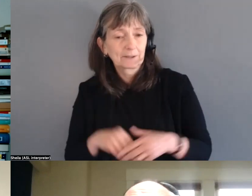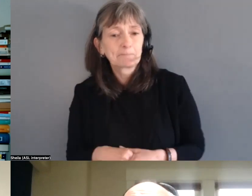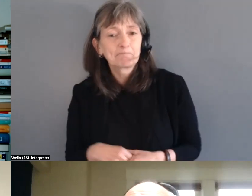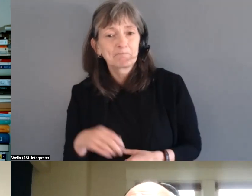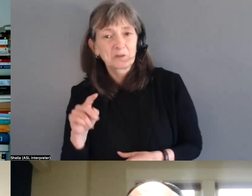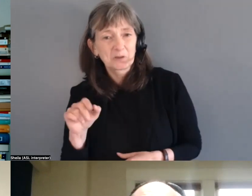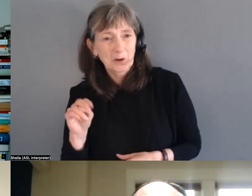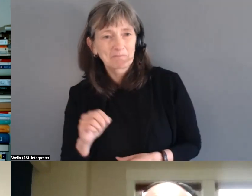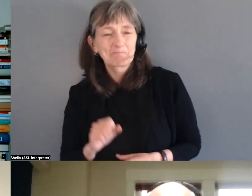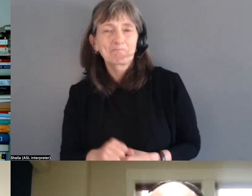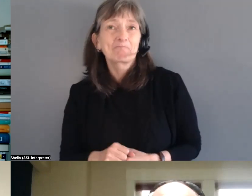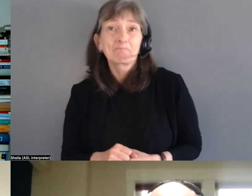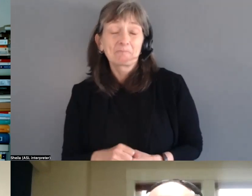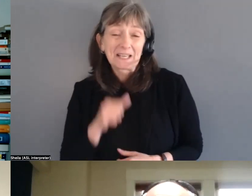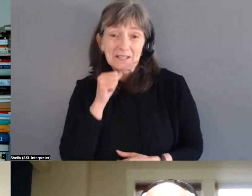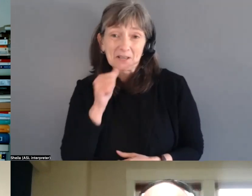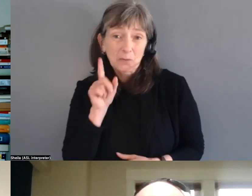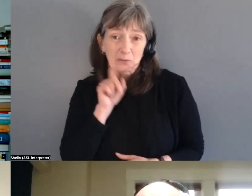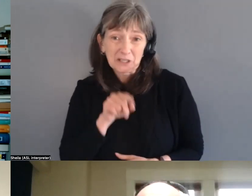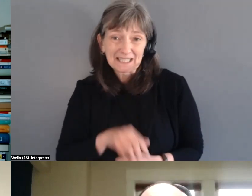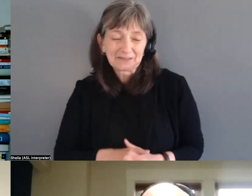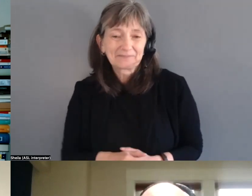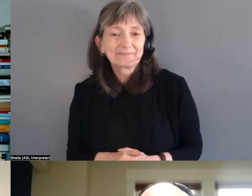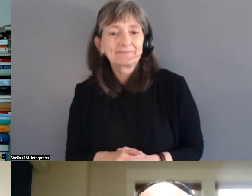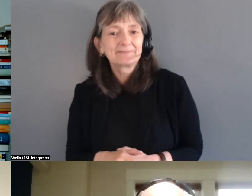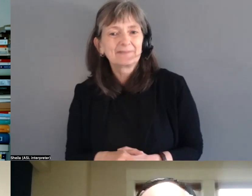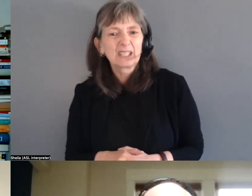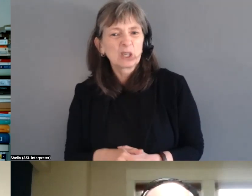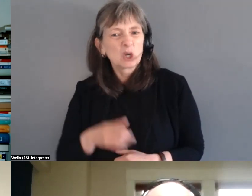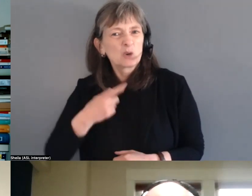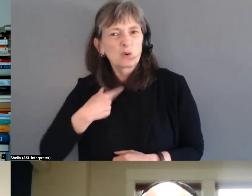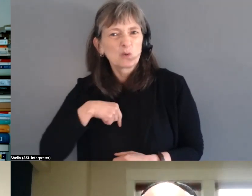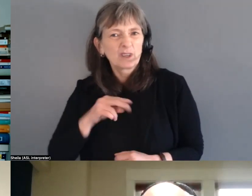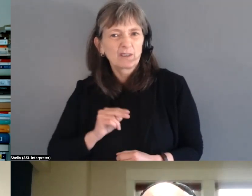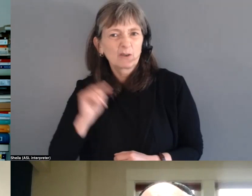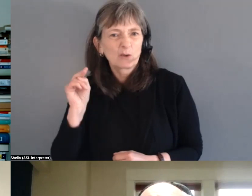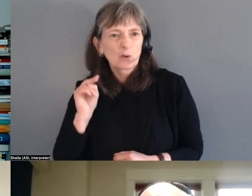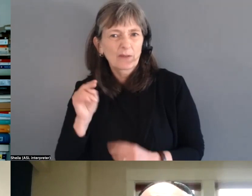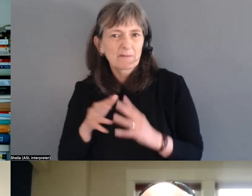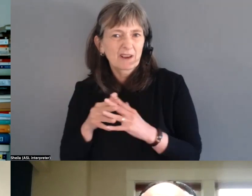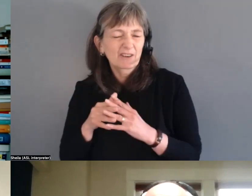The North American market doesn't support Thema very much, and I'm not aware of any retailer